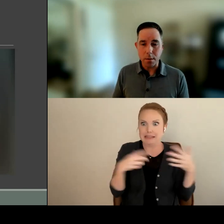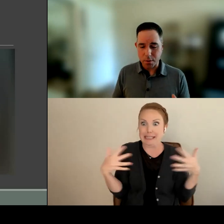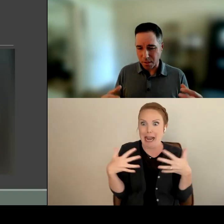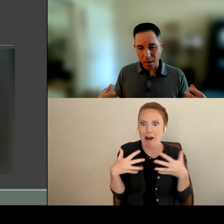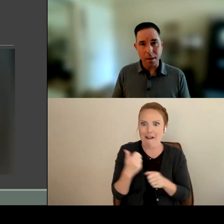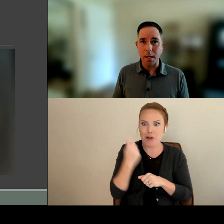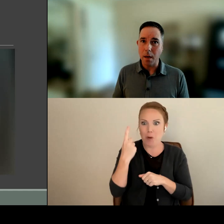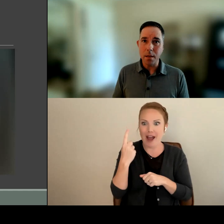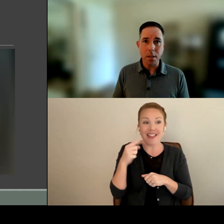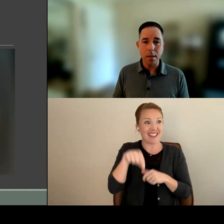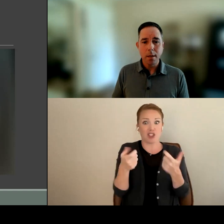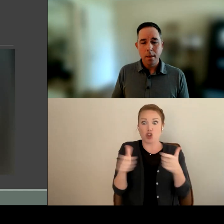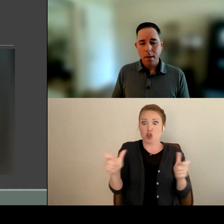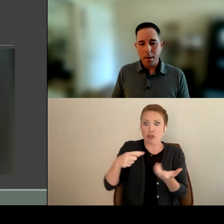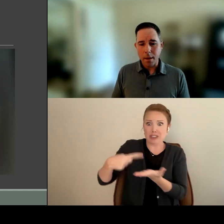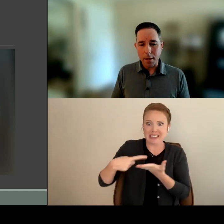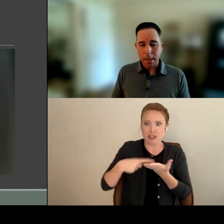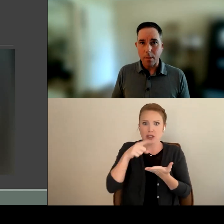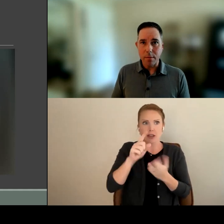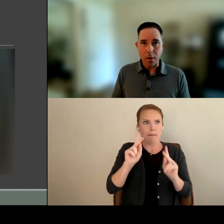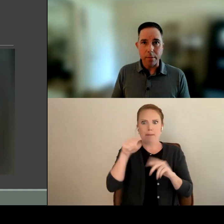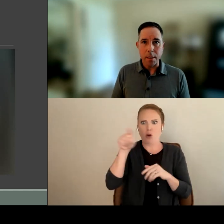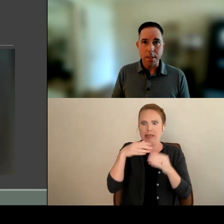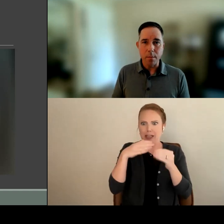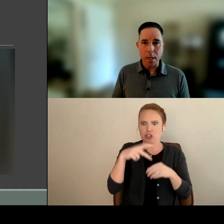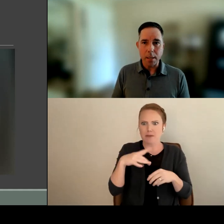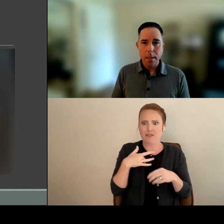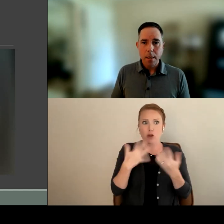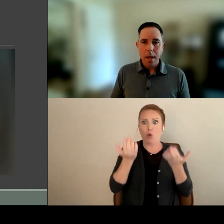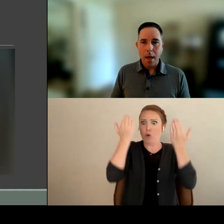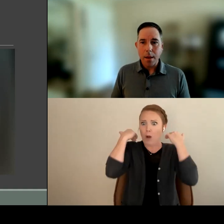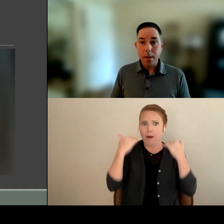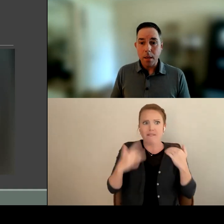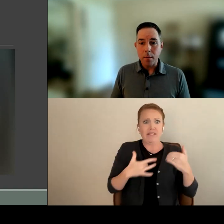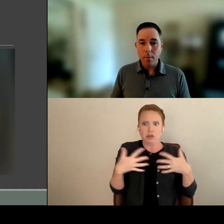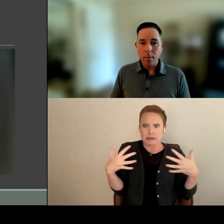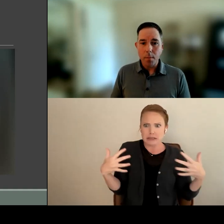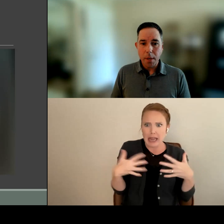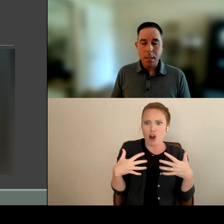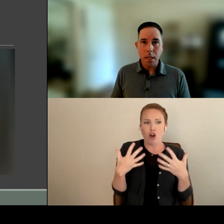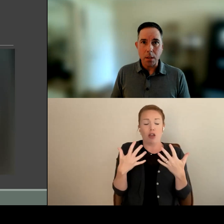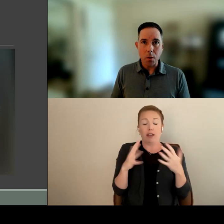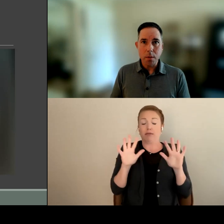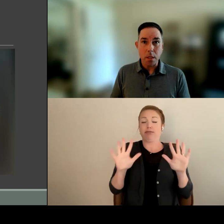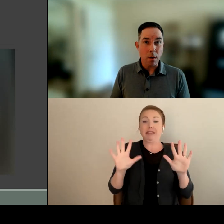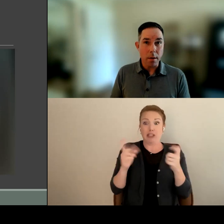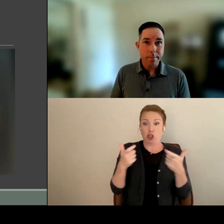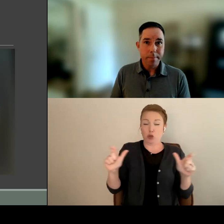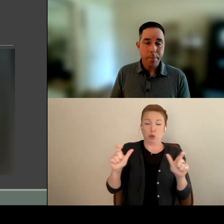There is just a lot of technology and it can be very, very intimidating. I think that the biggest thing to do is get started.